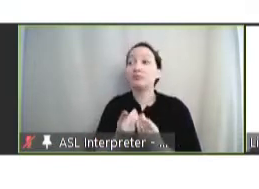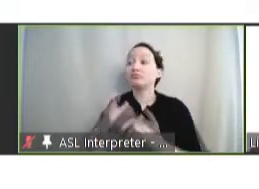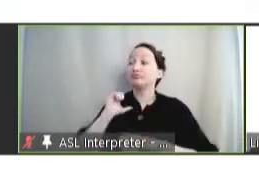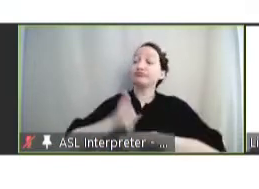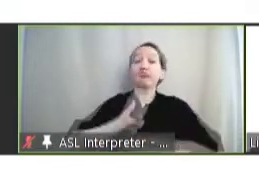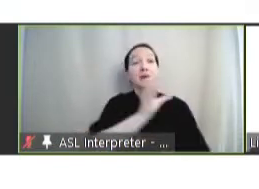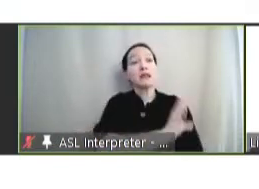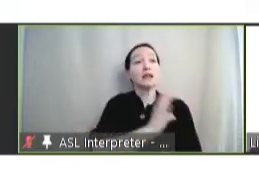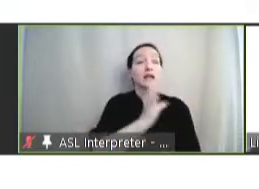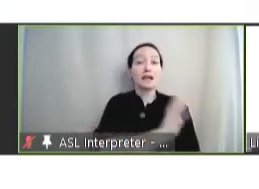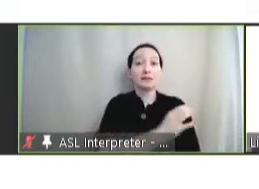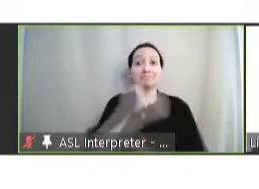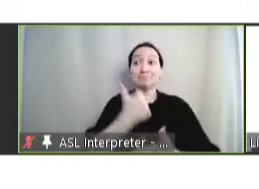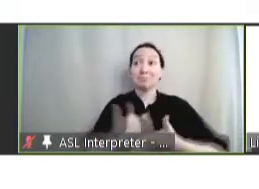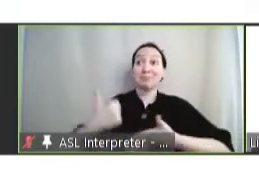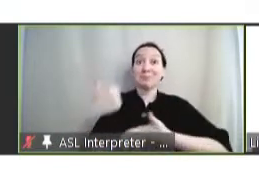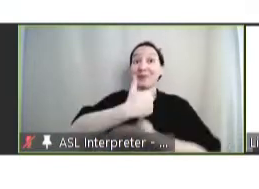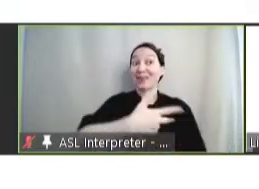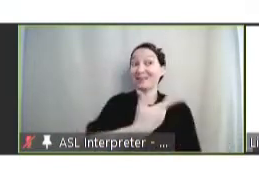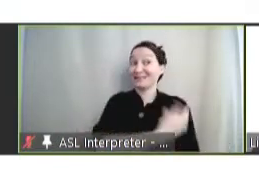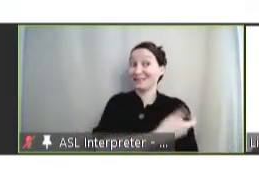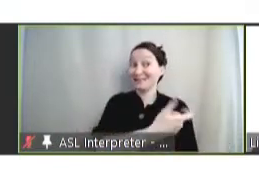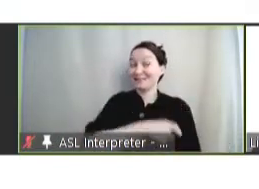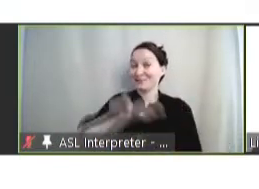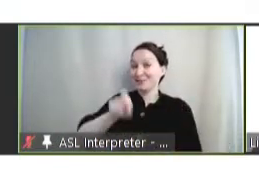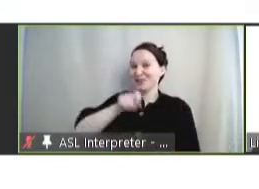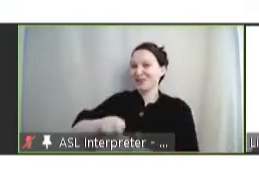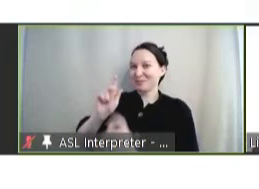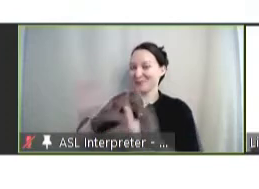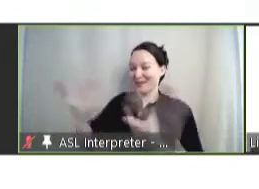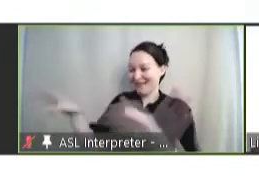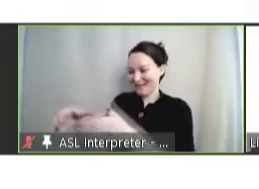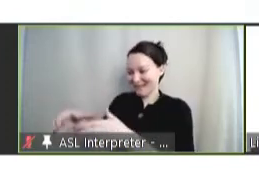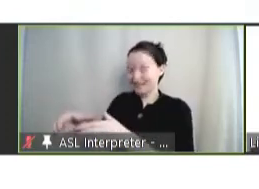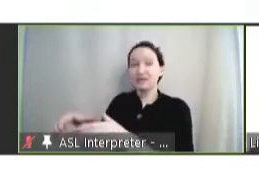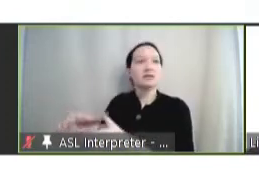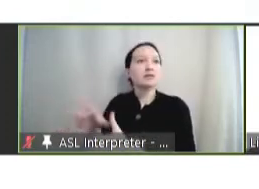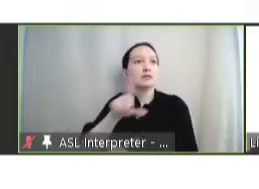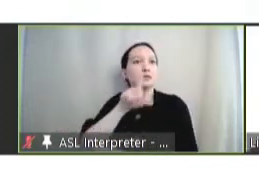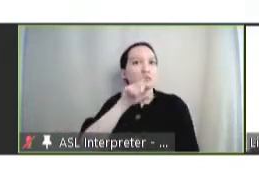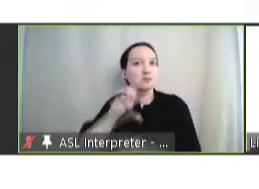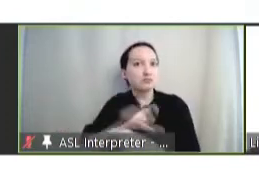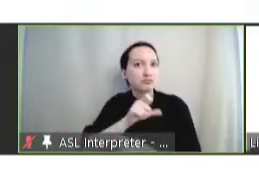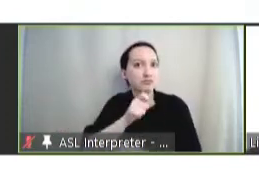that prioritizes vaccines to a certain population without legitimate, nondiscriminatory reason,